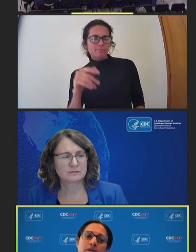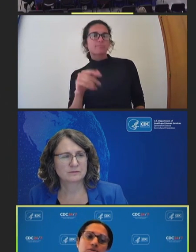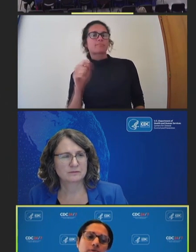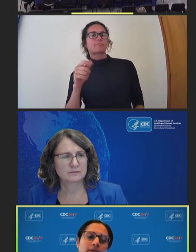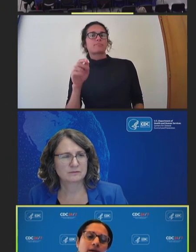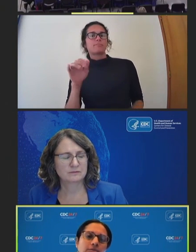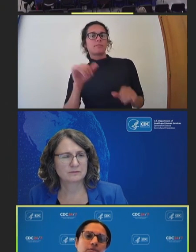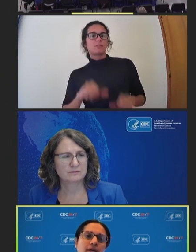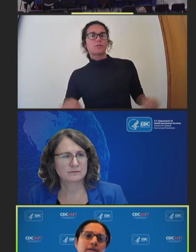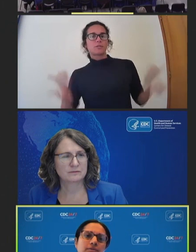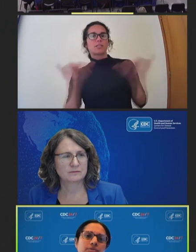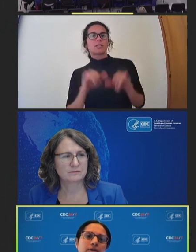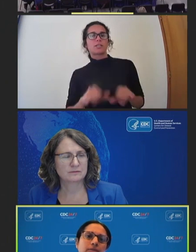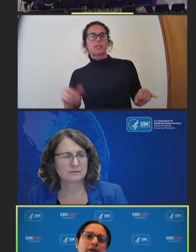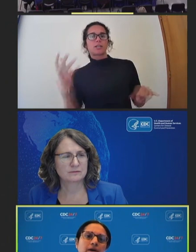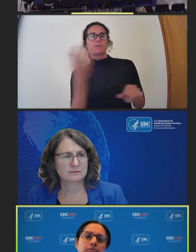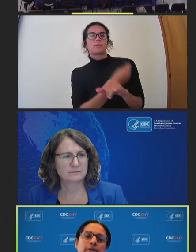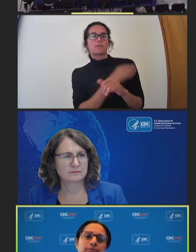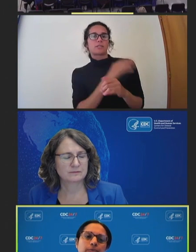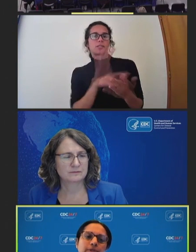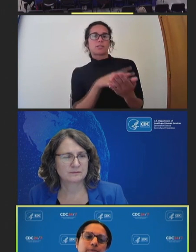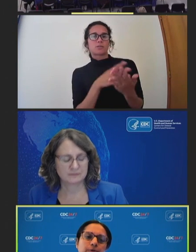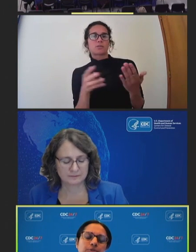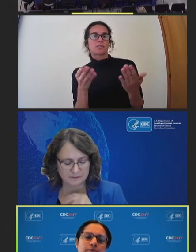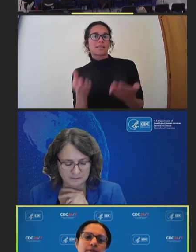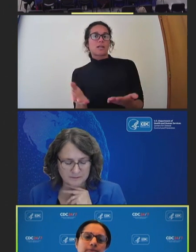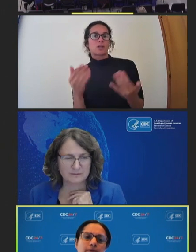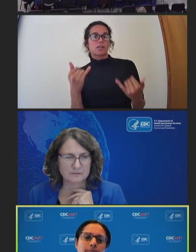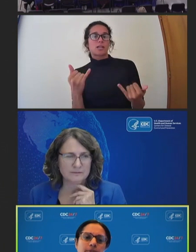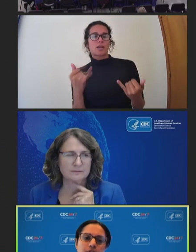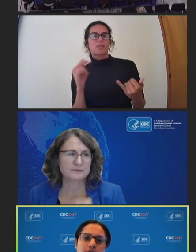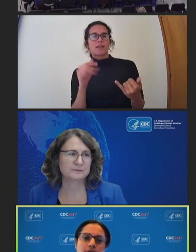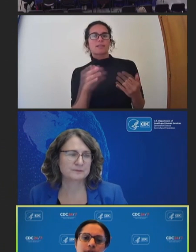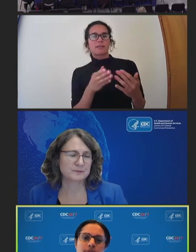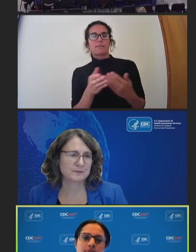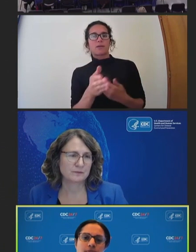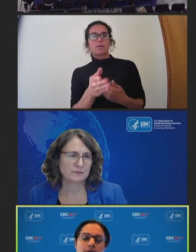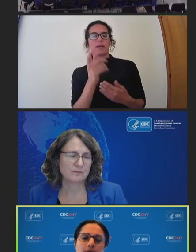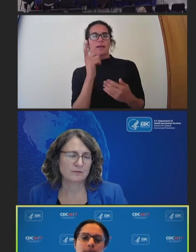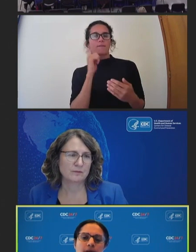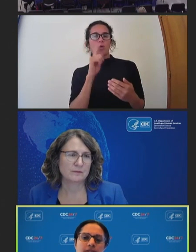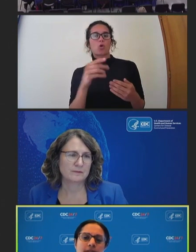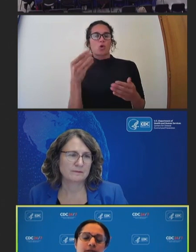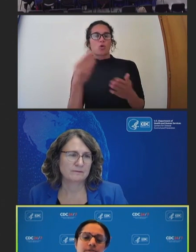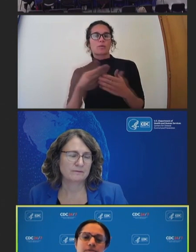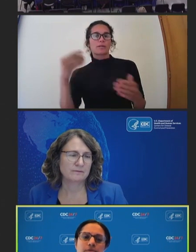schedule now. So, that is a pathway for reimbursement from insurance. And I also